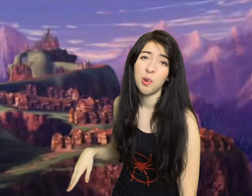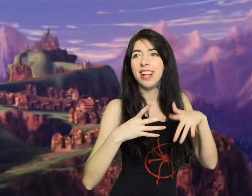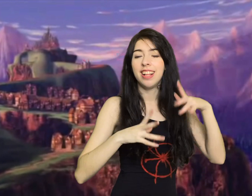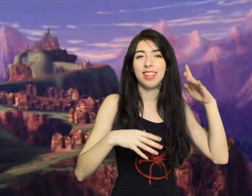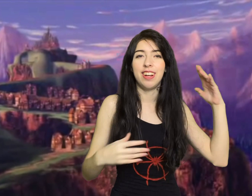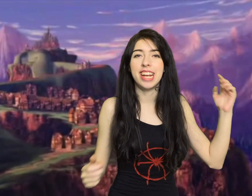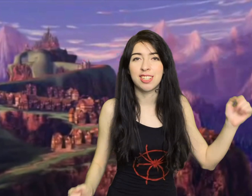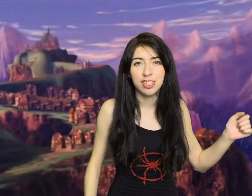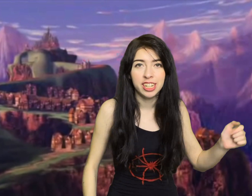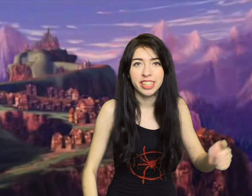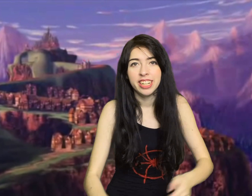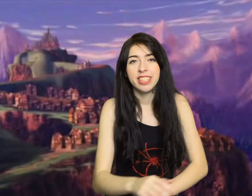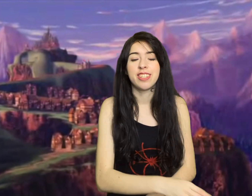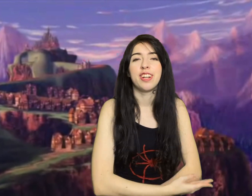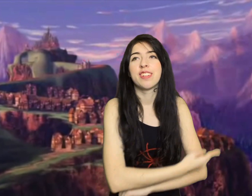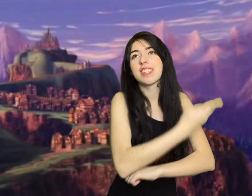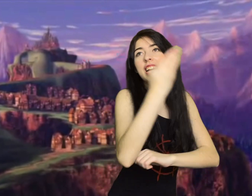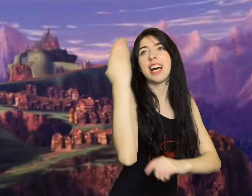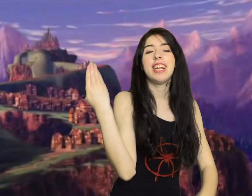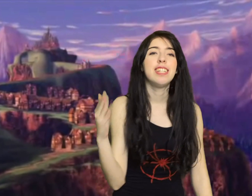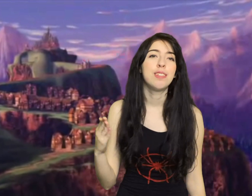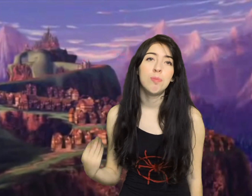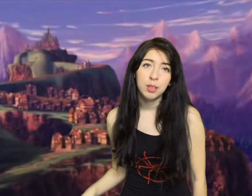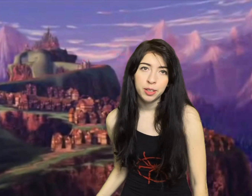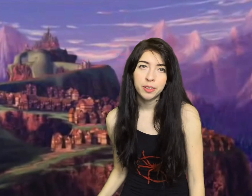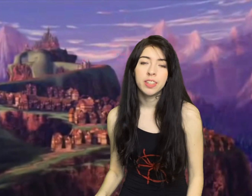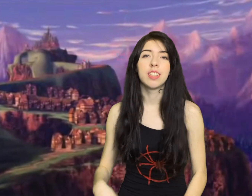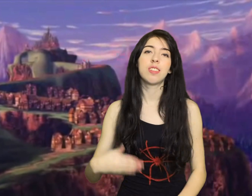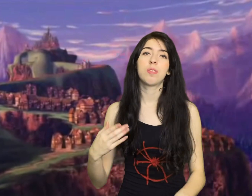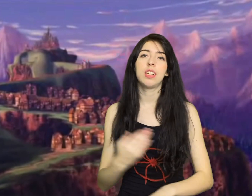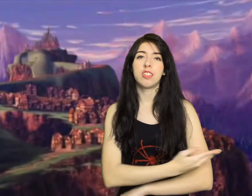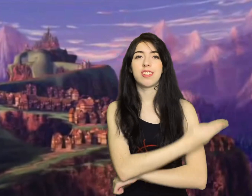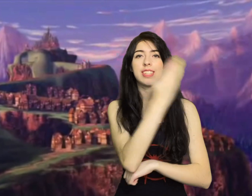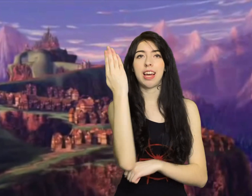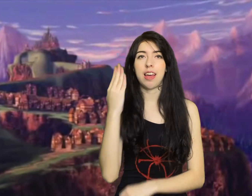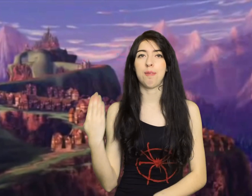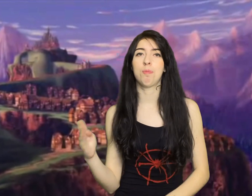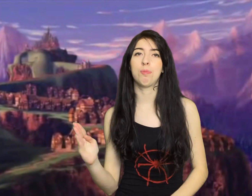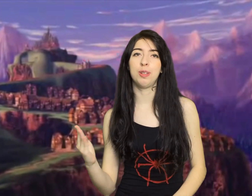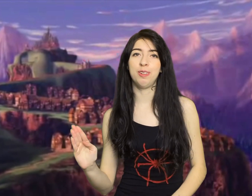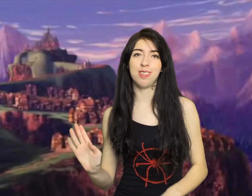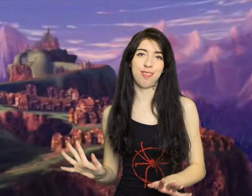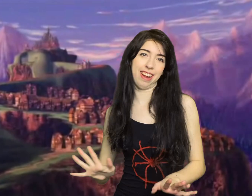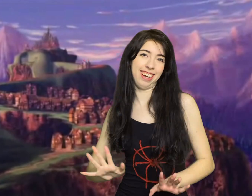a little extra .so you know SKY is BLUE. it's really just SKY and BLUE is fine